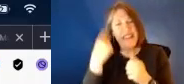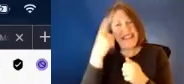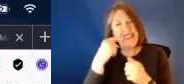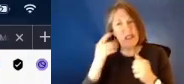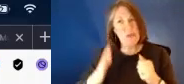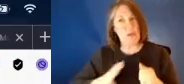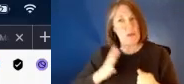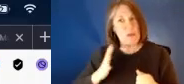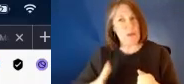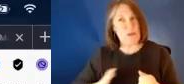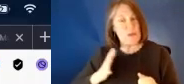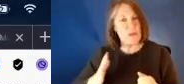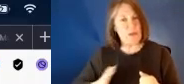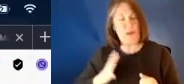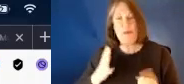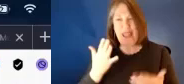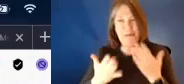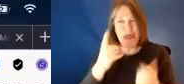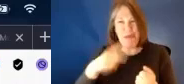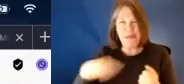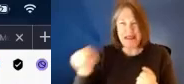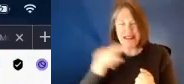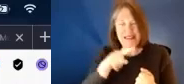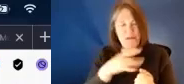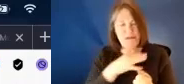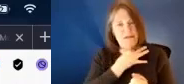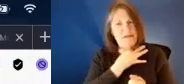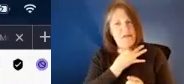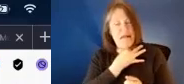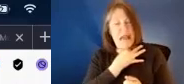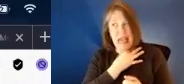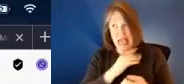and some of you may be wondering well, how difficult is this to do.